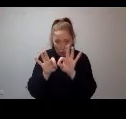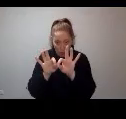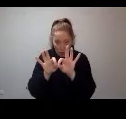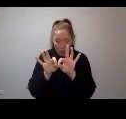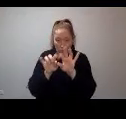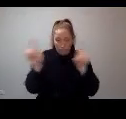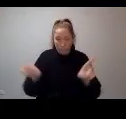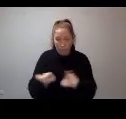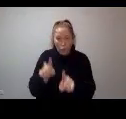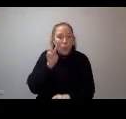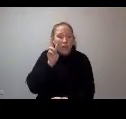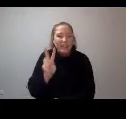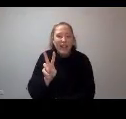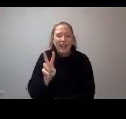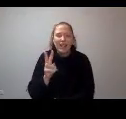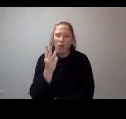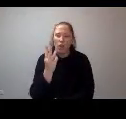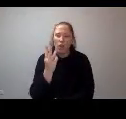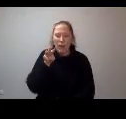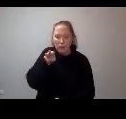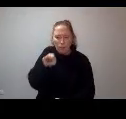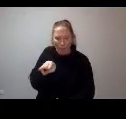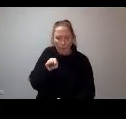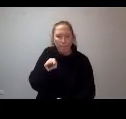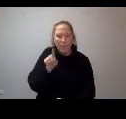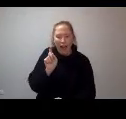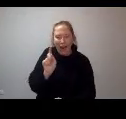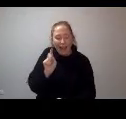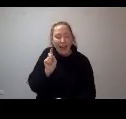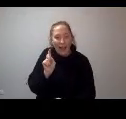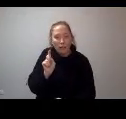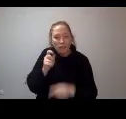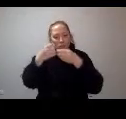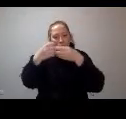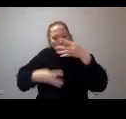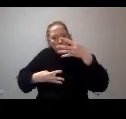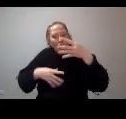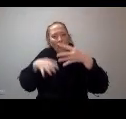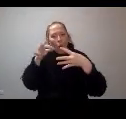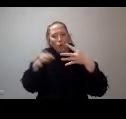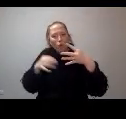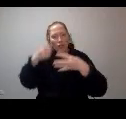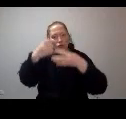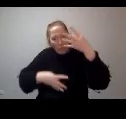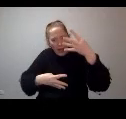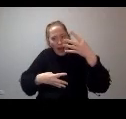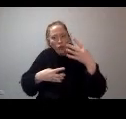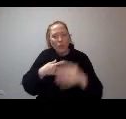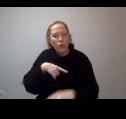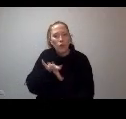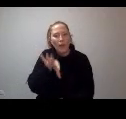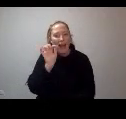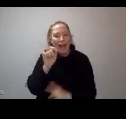Click the 'More Options' button, which is the three button, the three dots at the top next to their name, and select 'Pin for Me.'